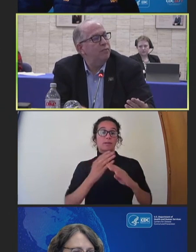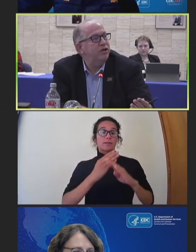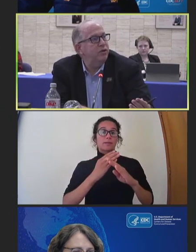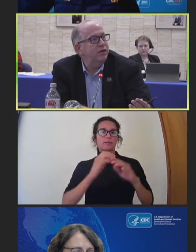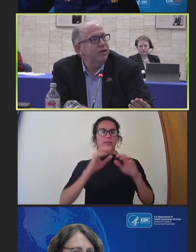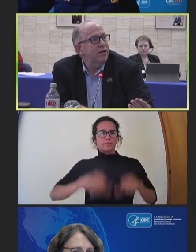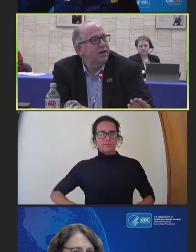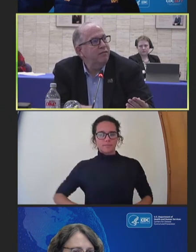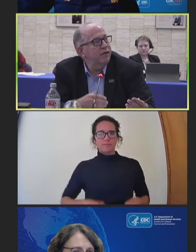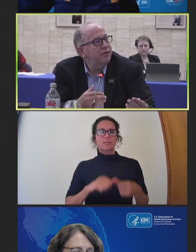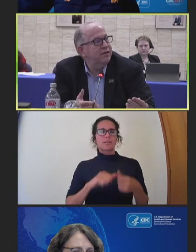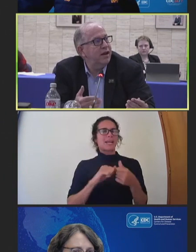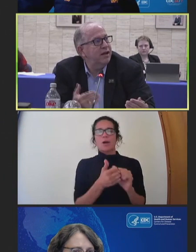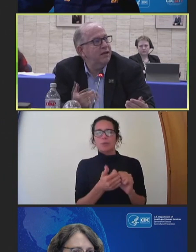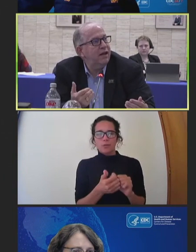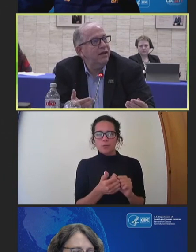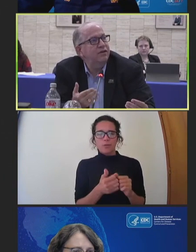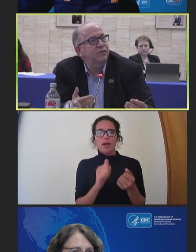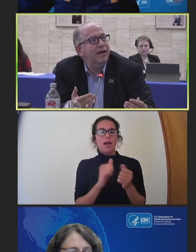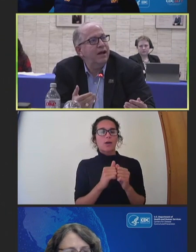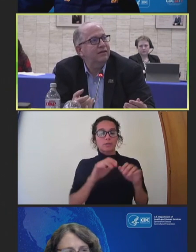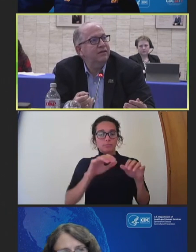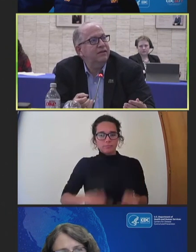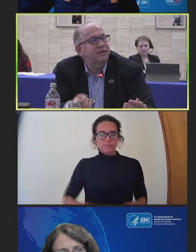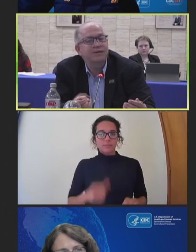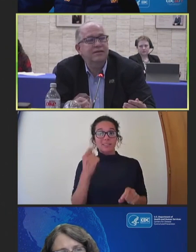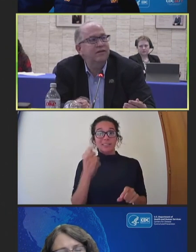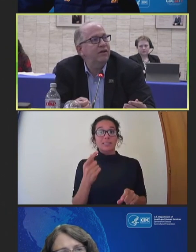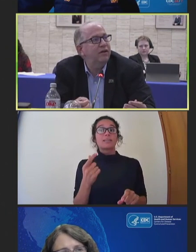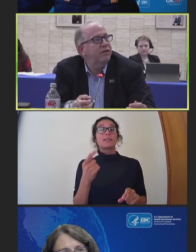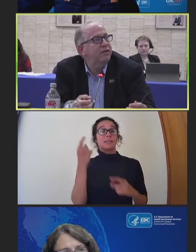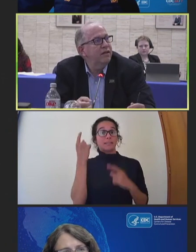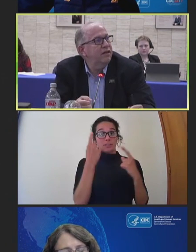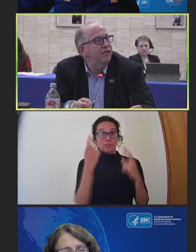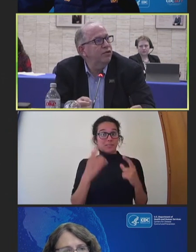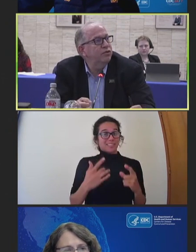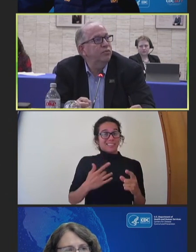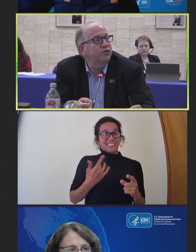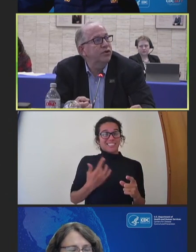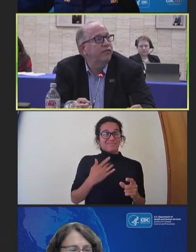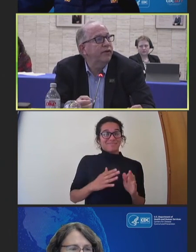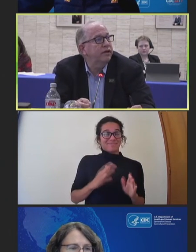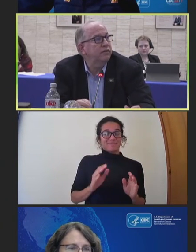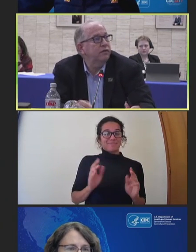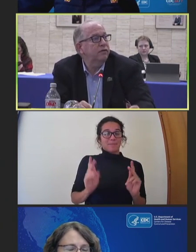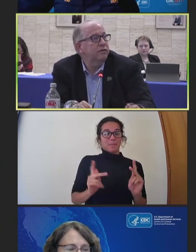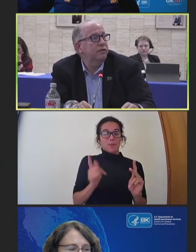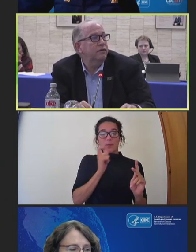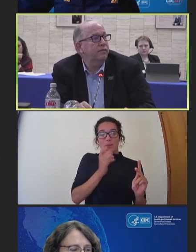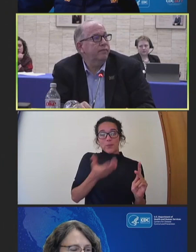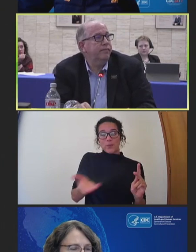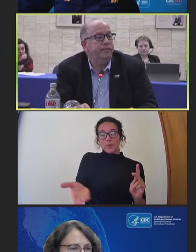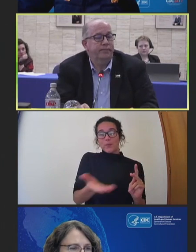do it understanding and taking into account the sensitivity of the individuals who we're serving?